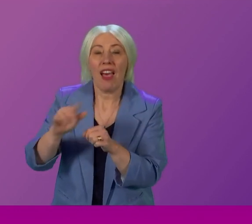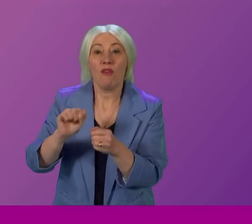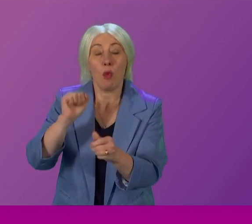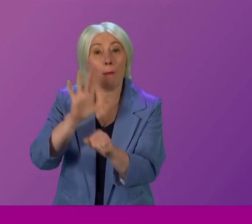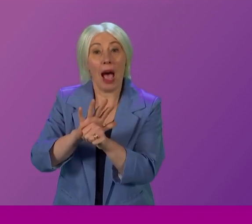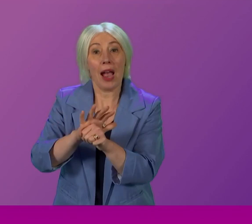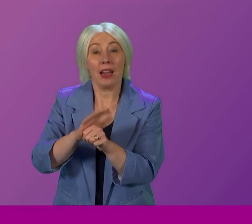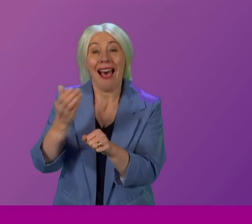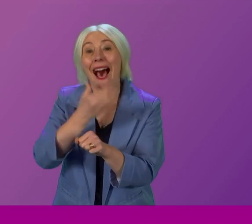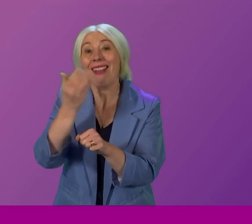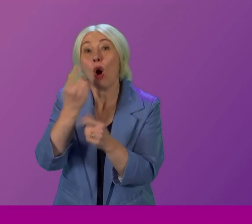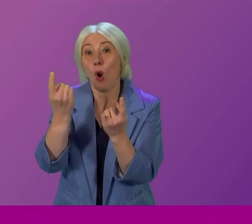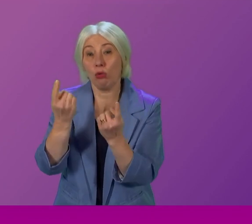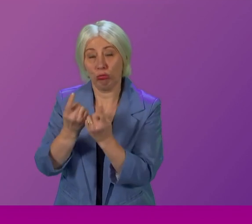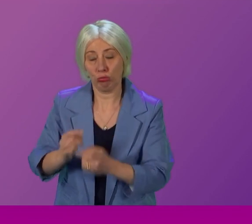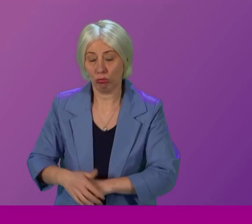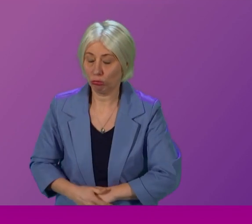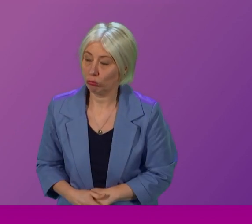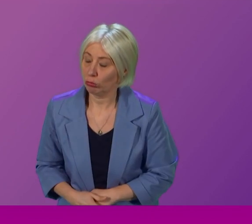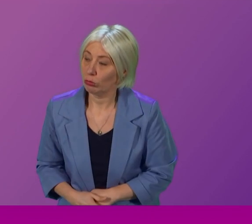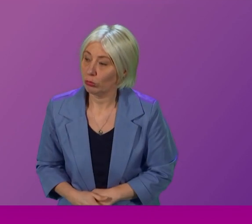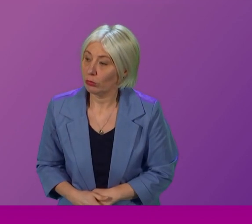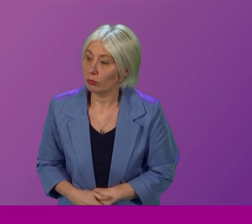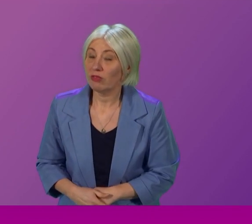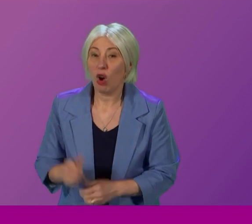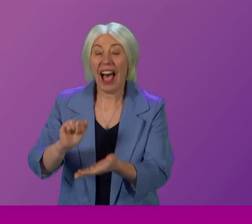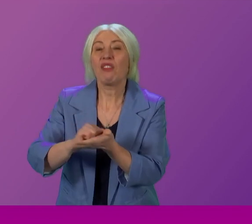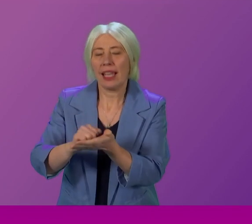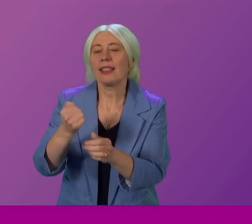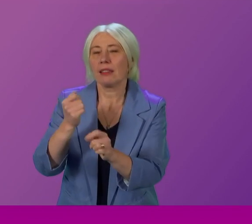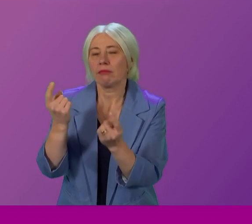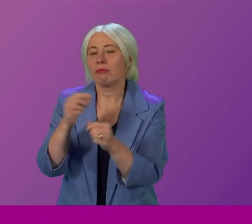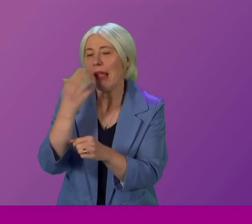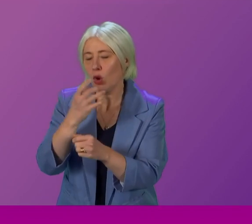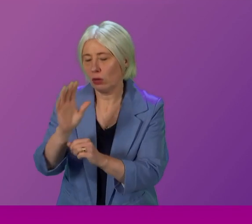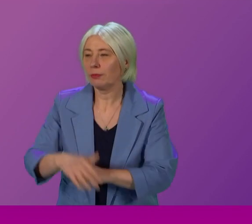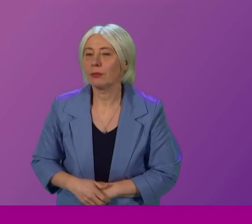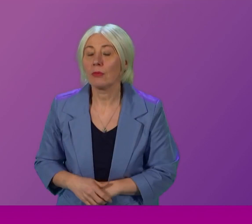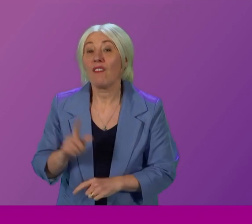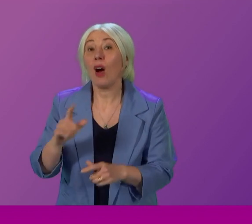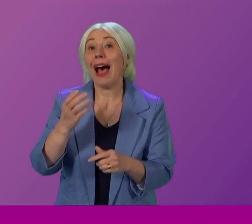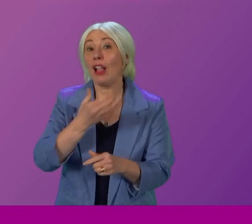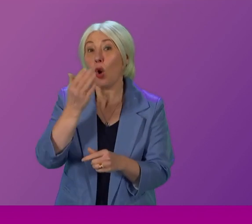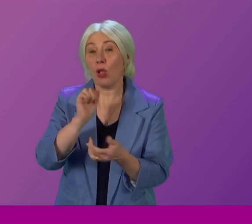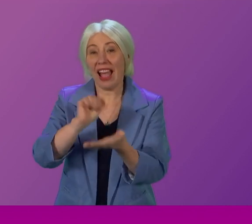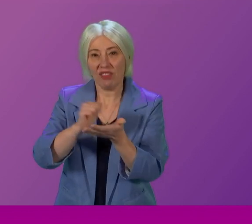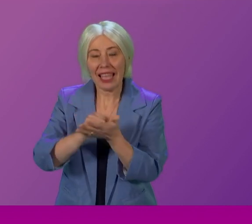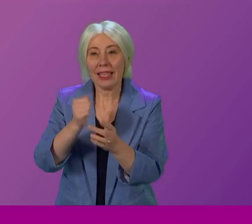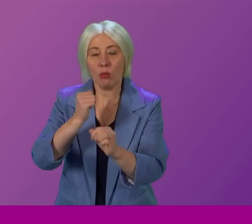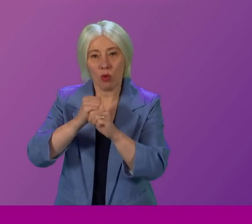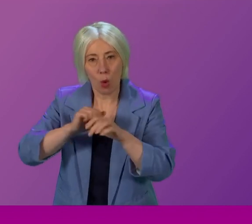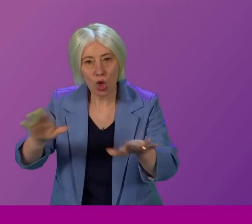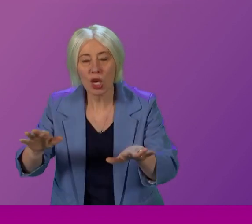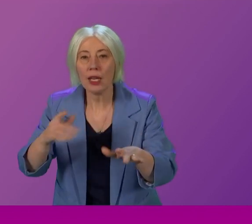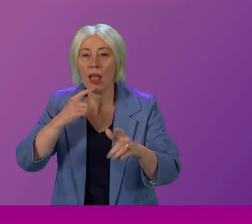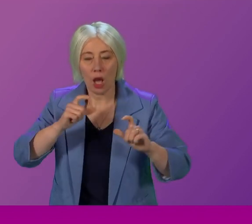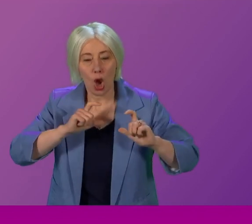First, the consultation on alcohol advertising and promotion is on-going—it is open until 9